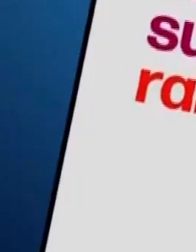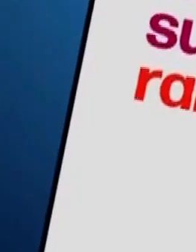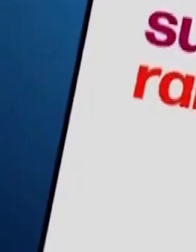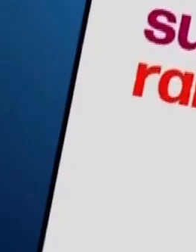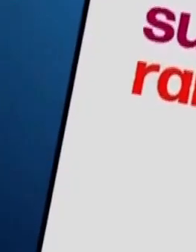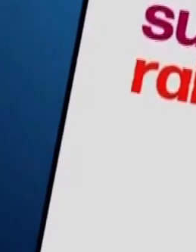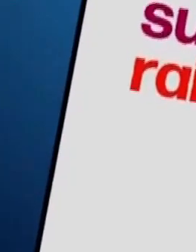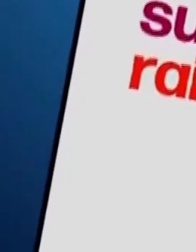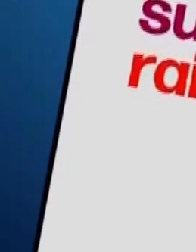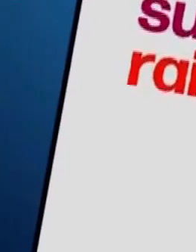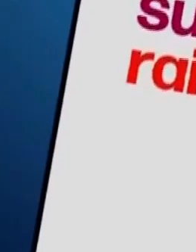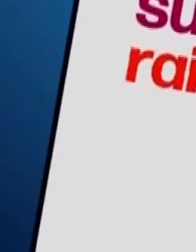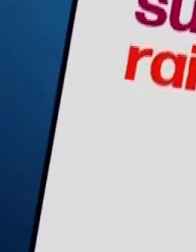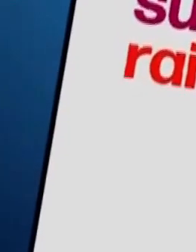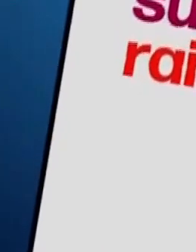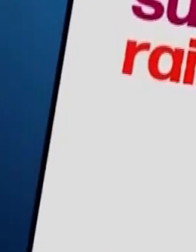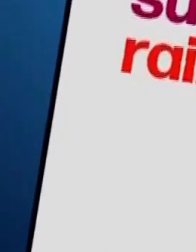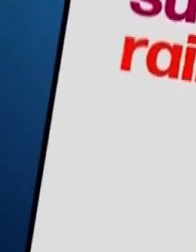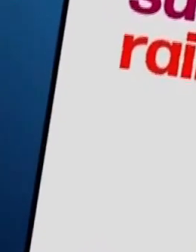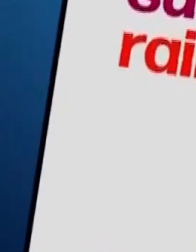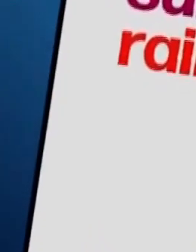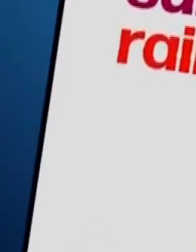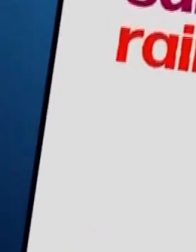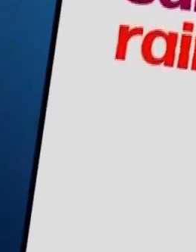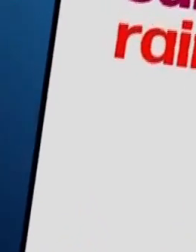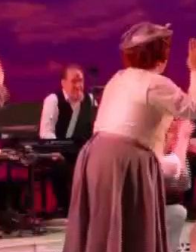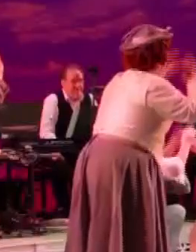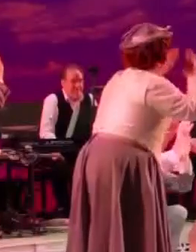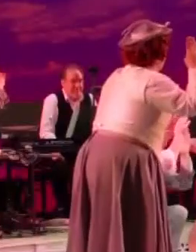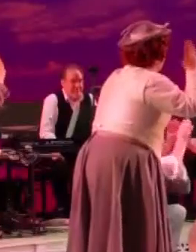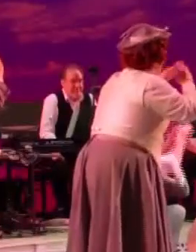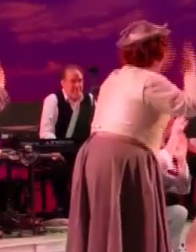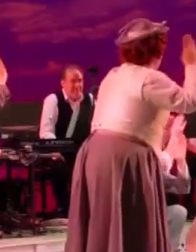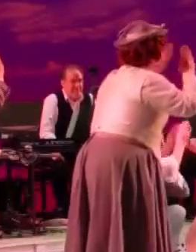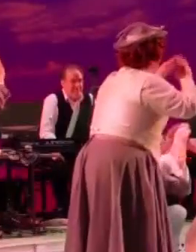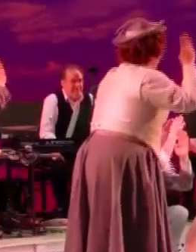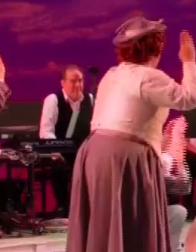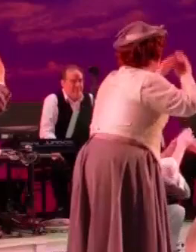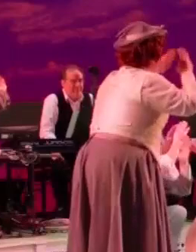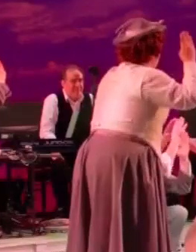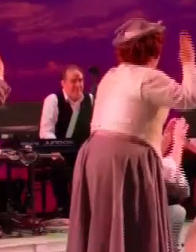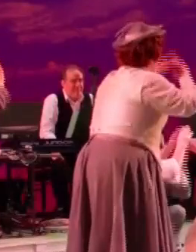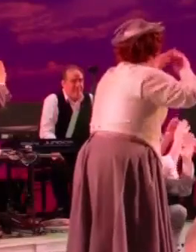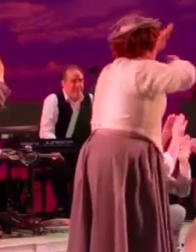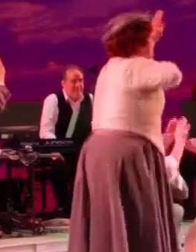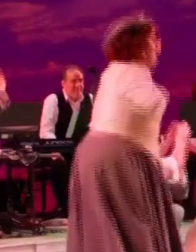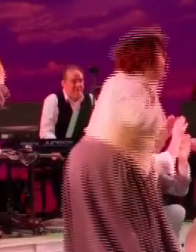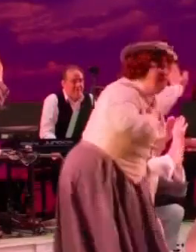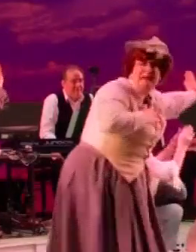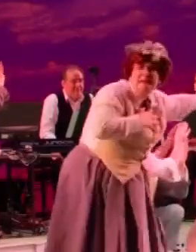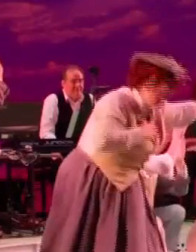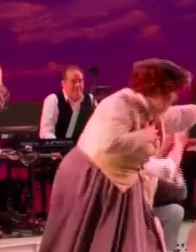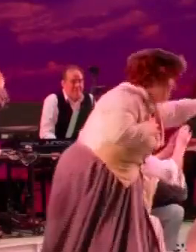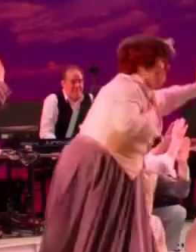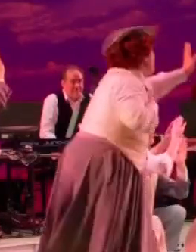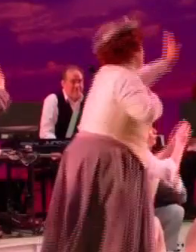Girls who have considered suicide when the rainbow is enough for telltale signs. It's that combination of signed and spoken words